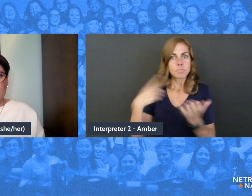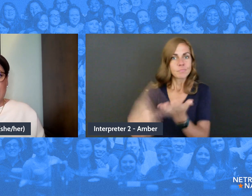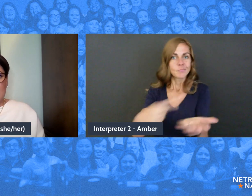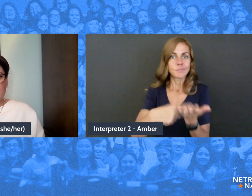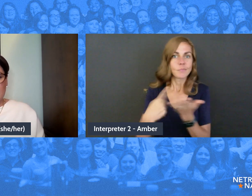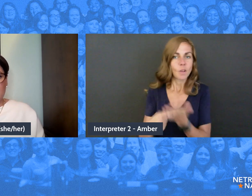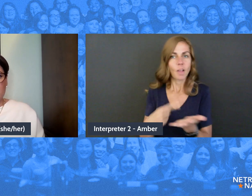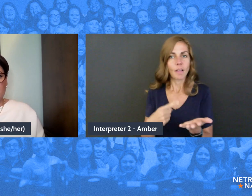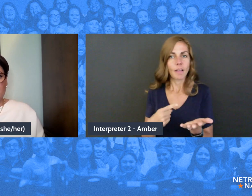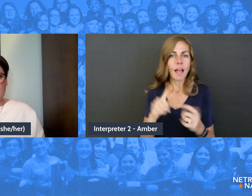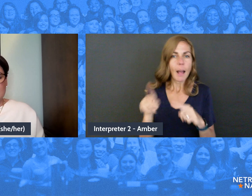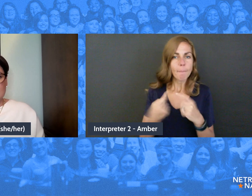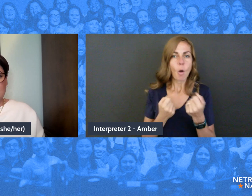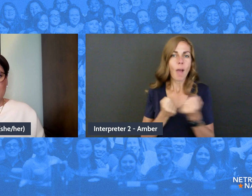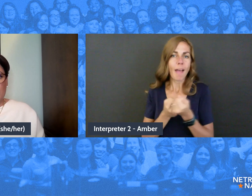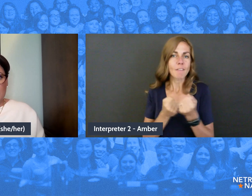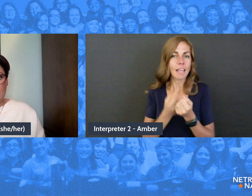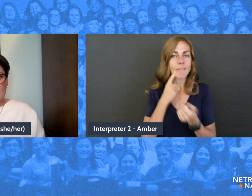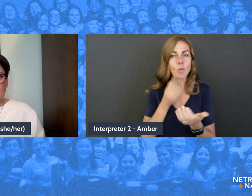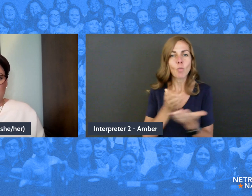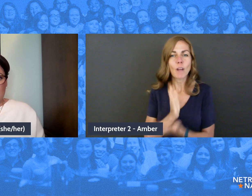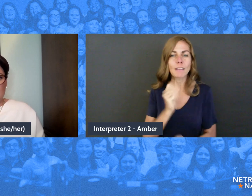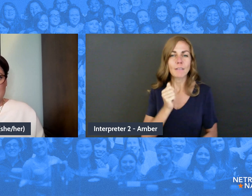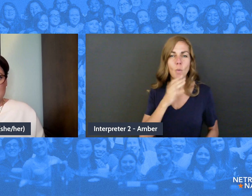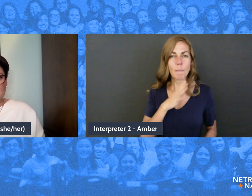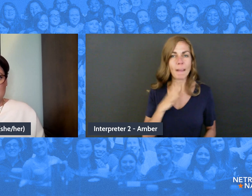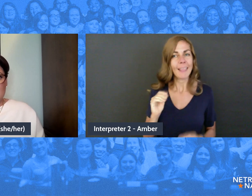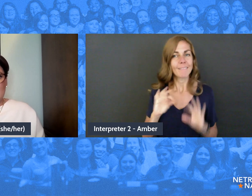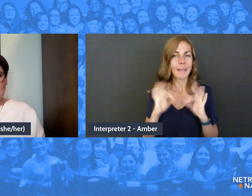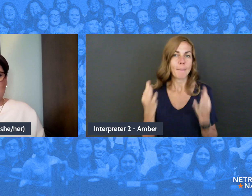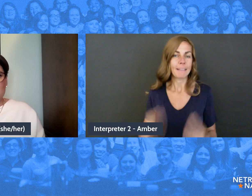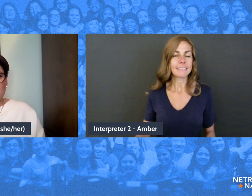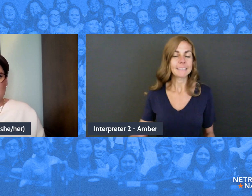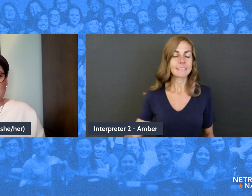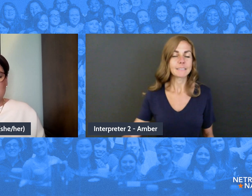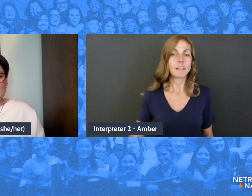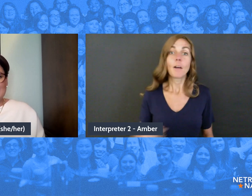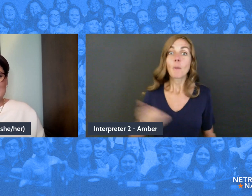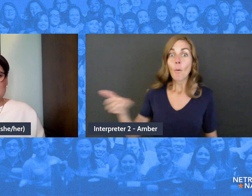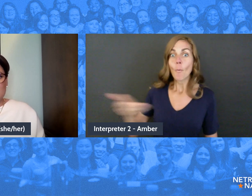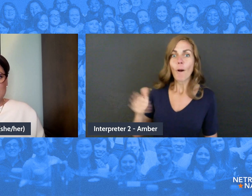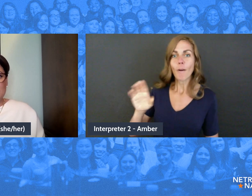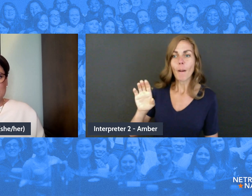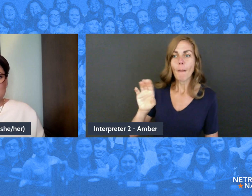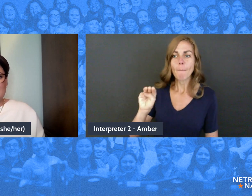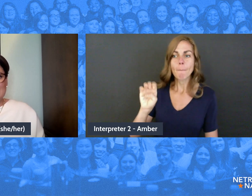on advocating for the rights of women and their families. I wanna welcome Melanie Roussell Newman,